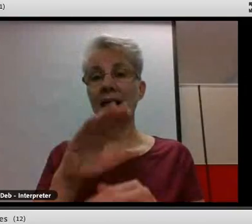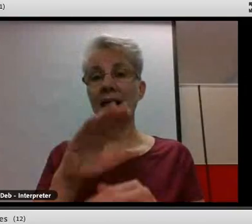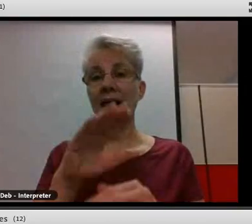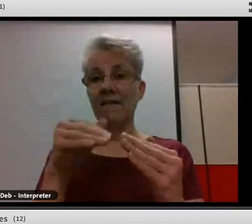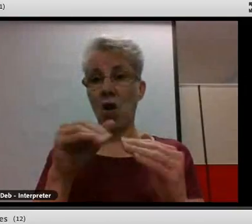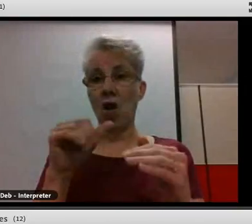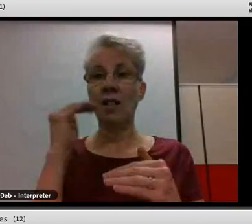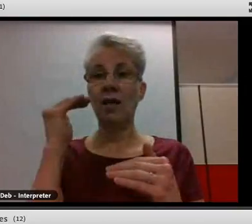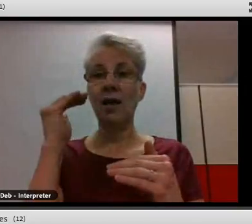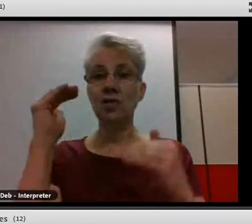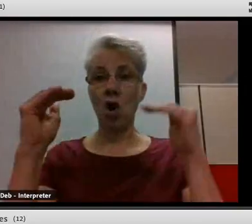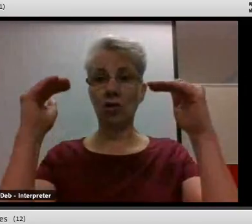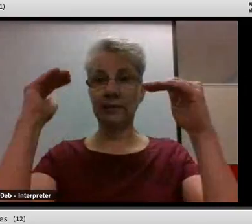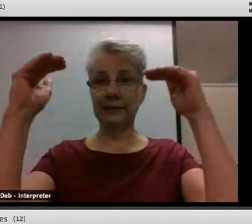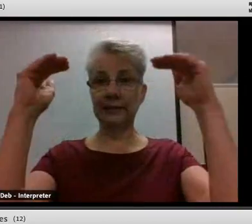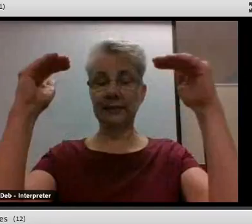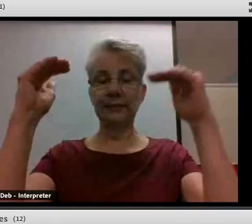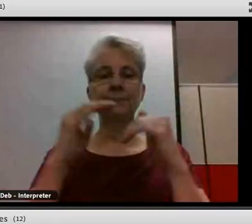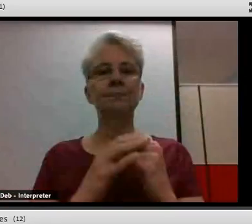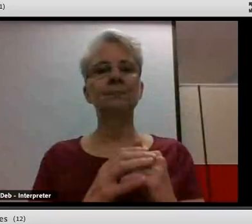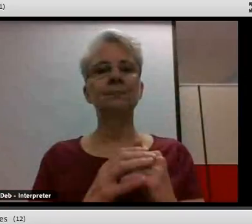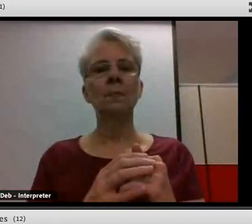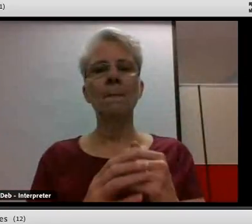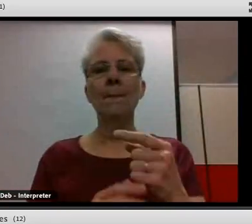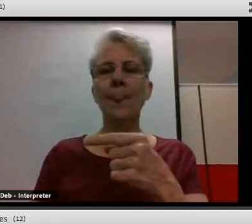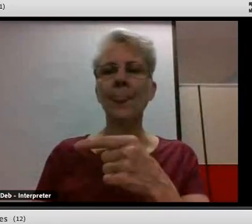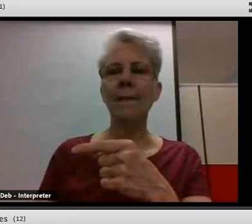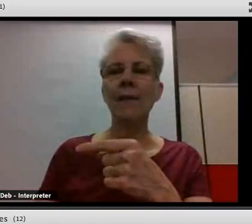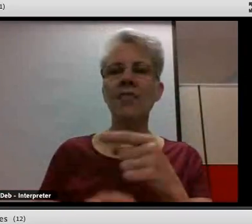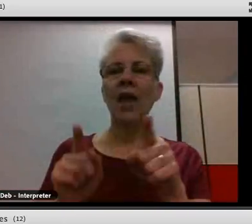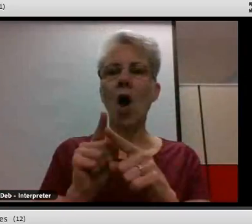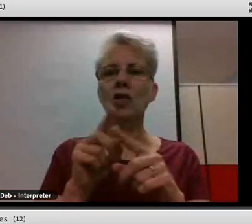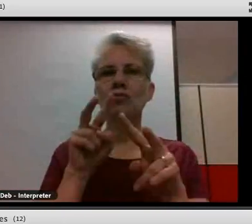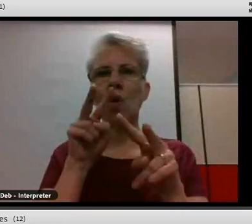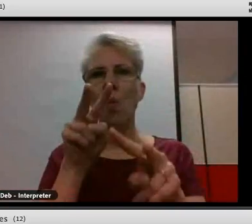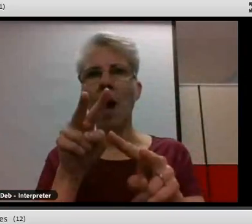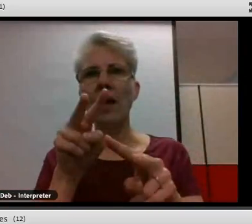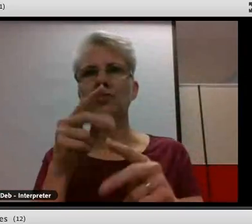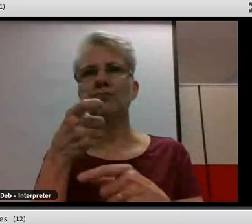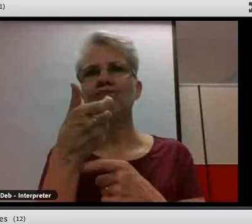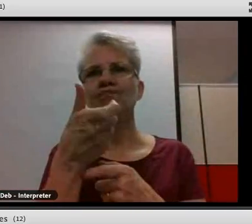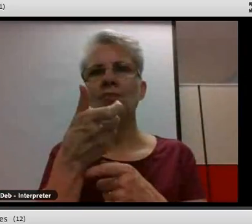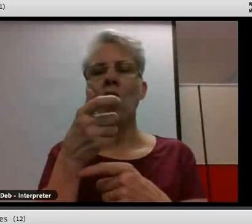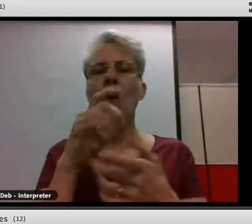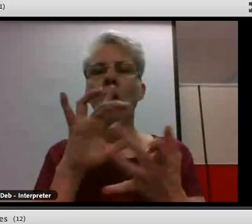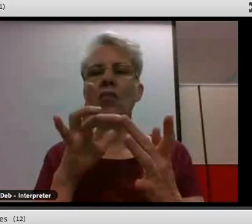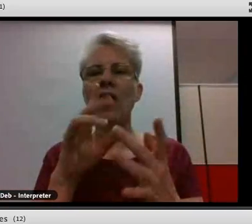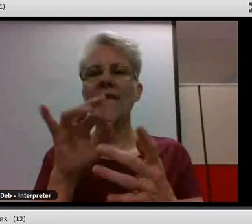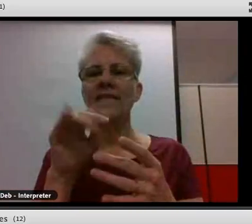You can see that California has the largest. Wyoming is the smallest. But again, look at the difference